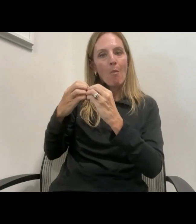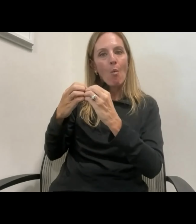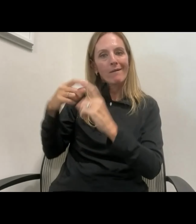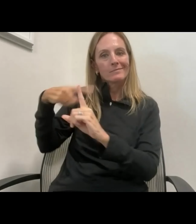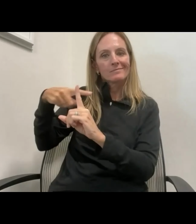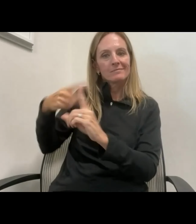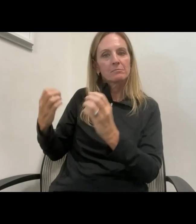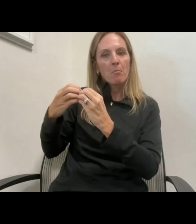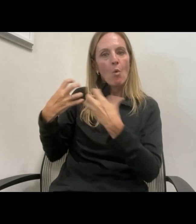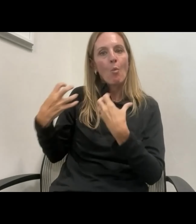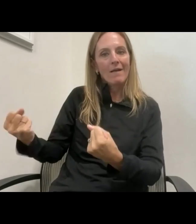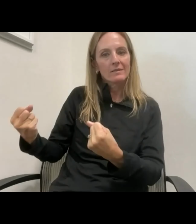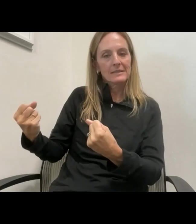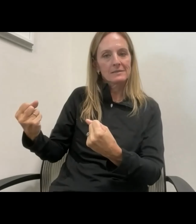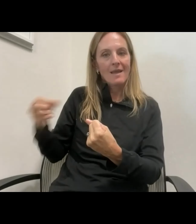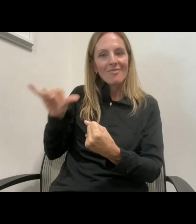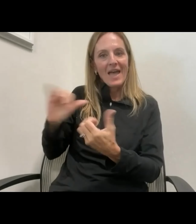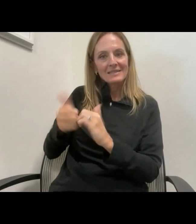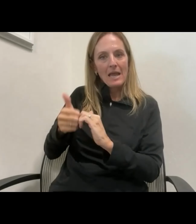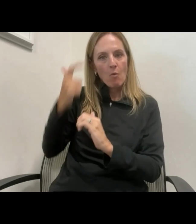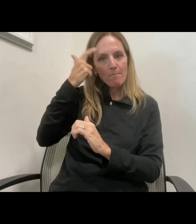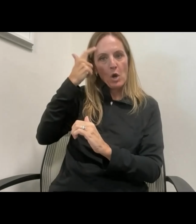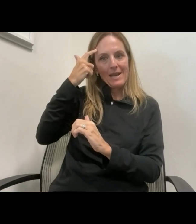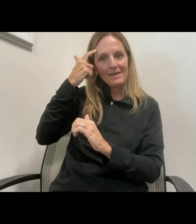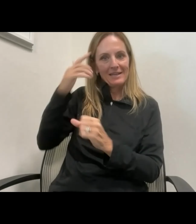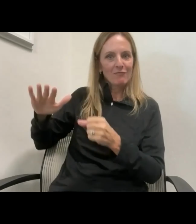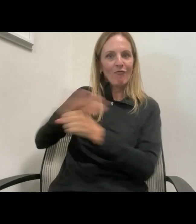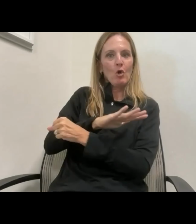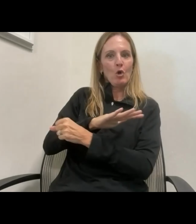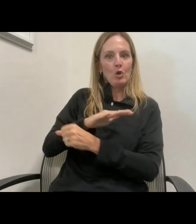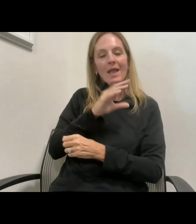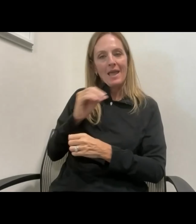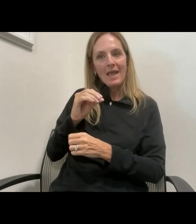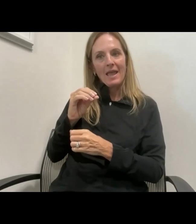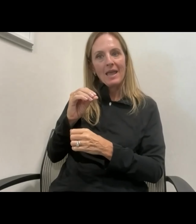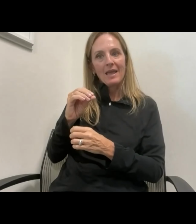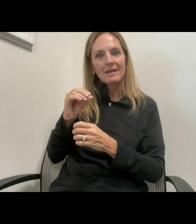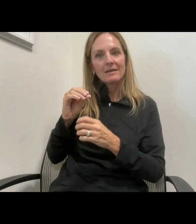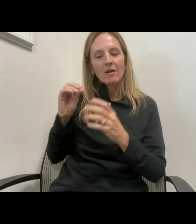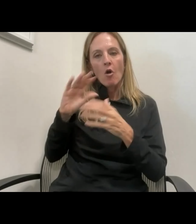That's the way our brain is built and it helps us drop out of the thoughts that we have that